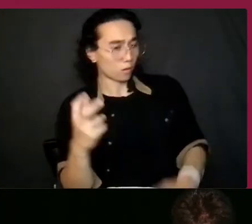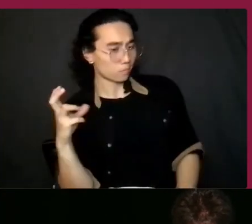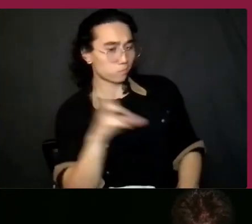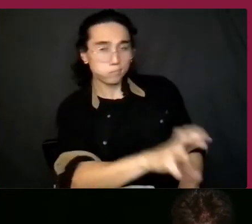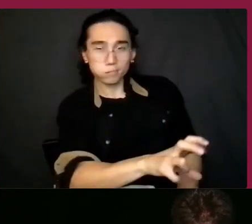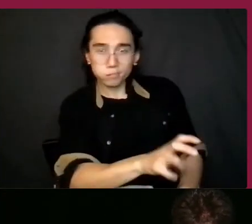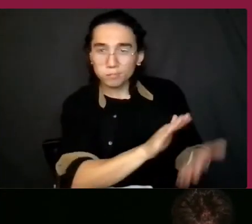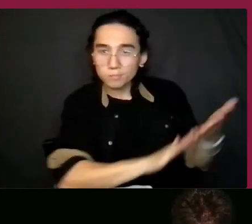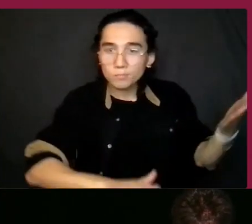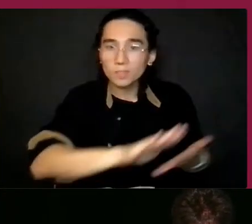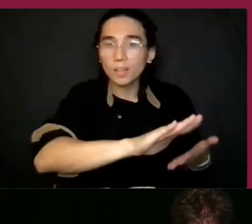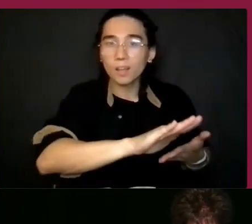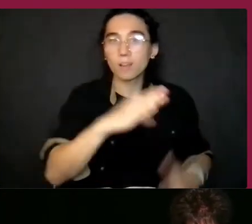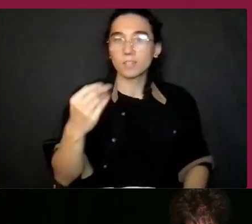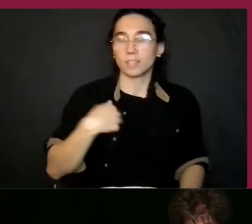and it was really, really helpful to meet with them.